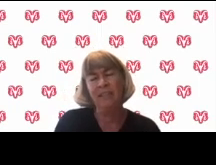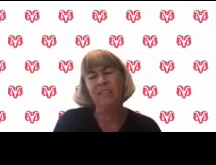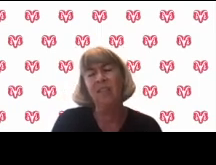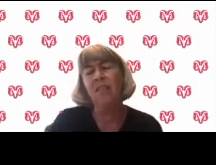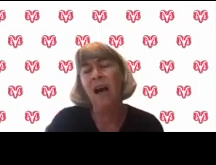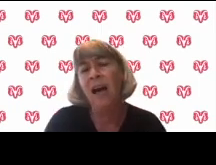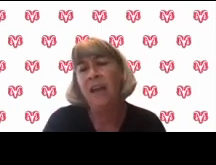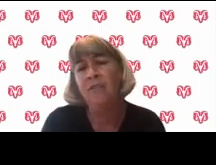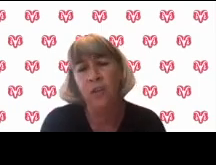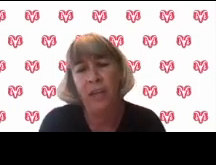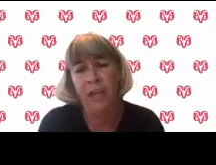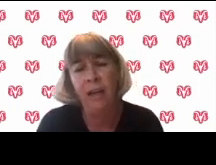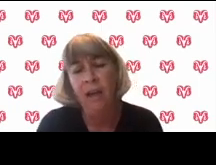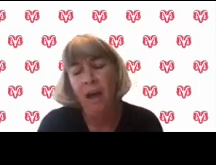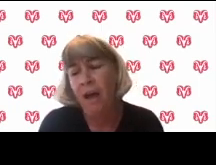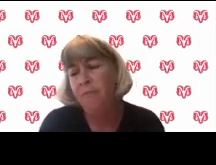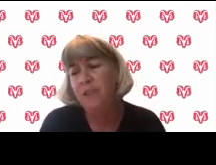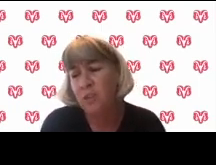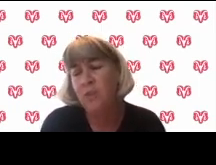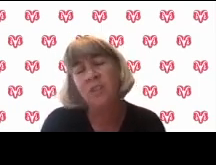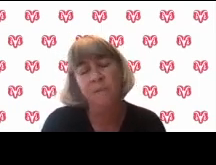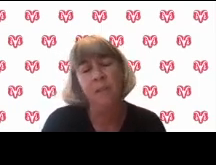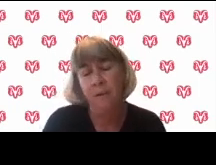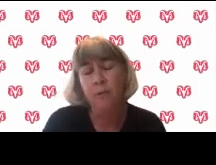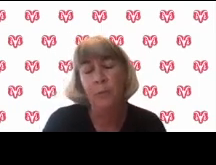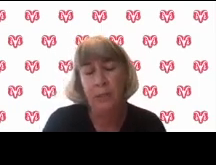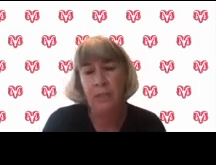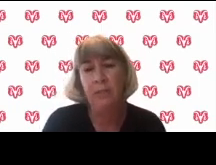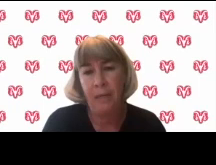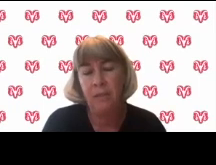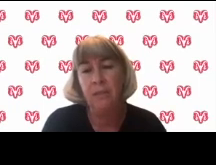It takes a lot of training for students still feel comfortable in these spaces.